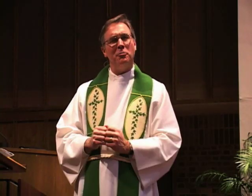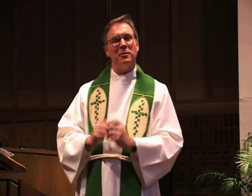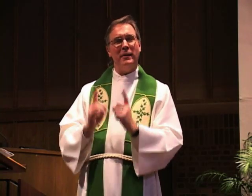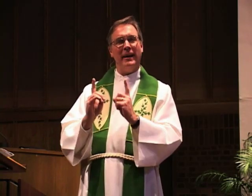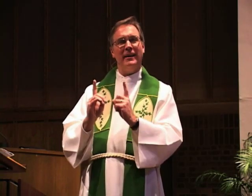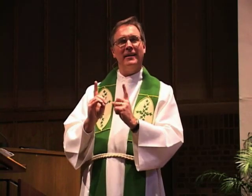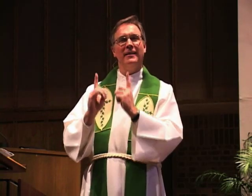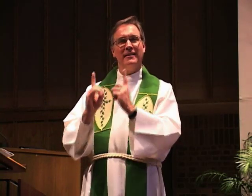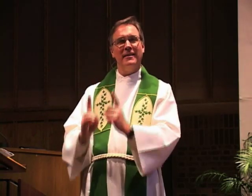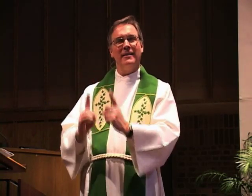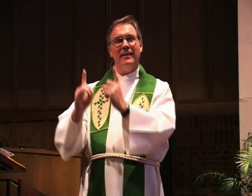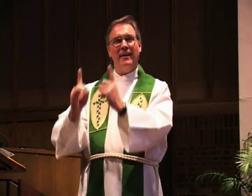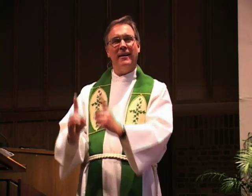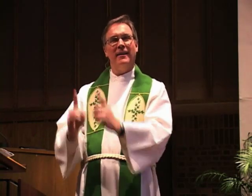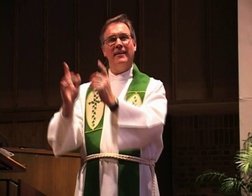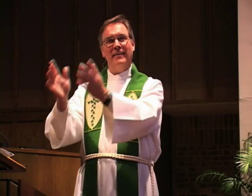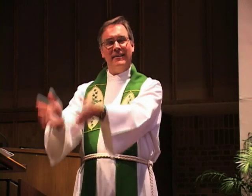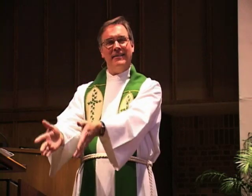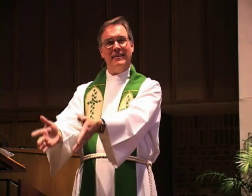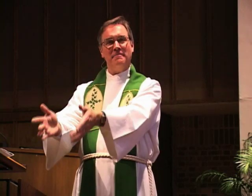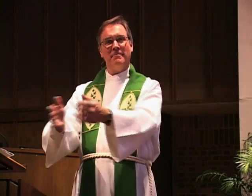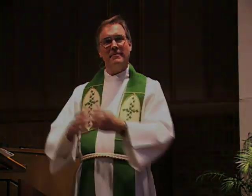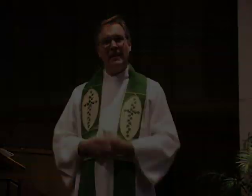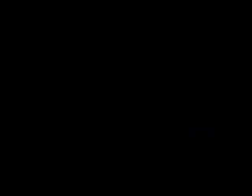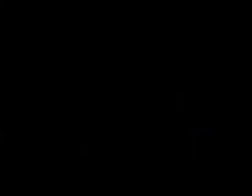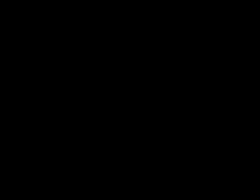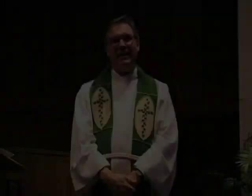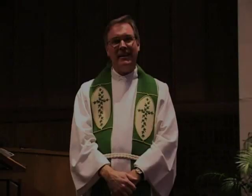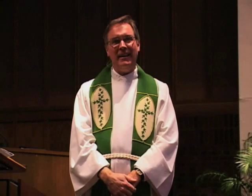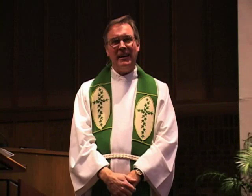fingers are parallel to each other. He "walks" them forward 3 times, then extends all fingers, leaving them about 4 inches apart so open palms face each other] [Caption: Brian signs